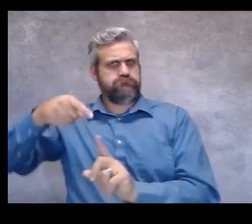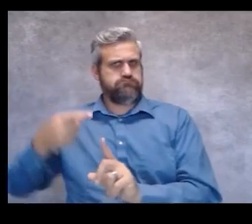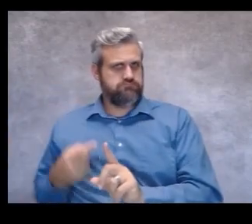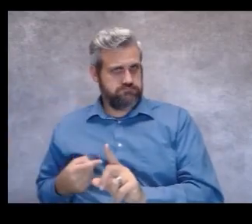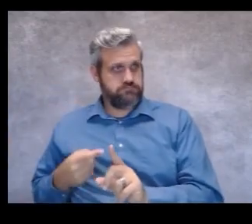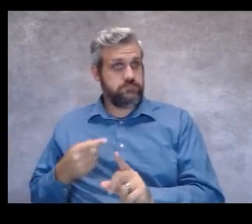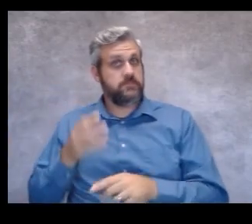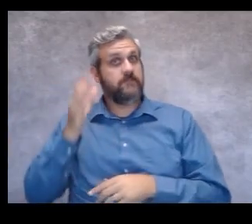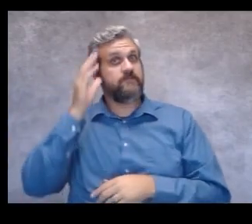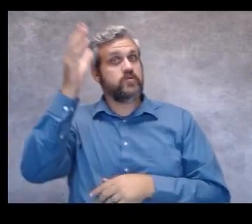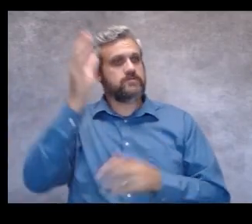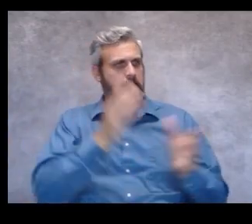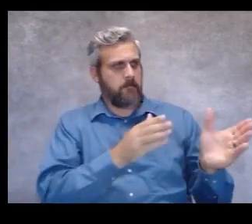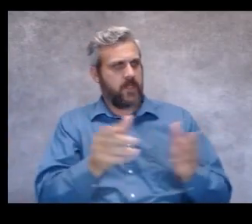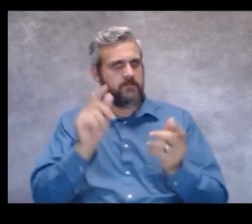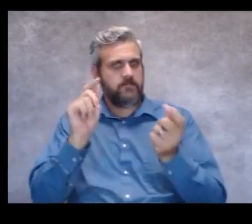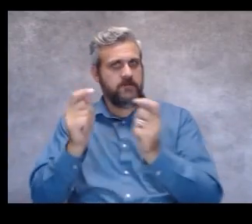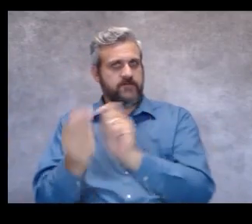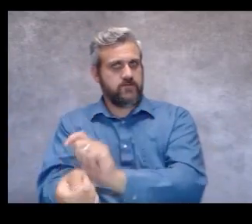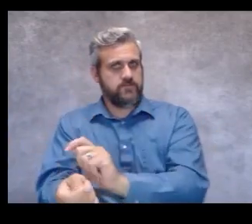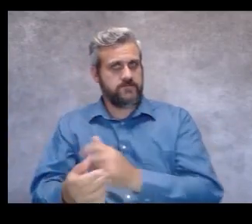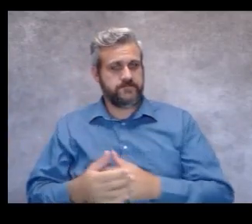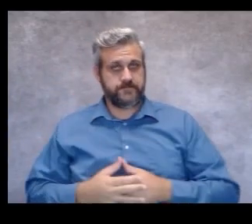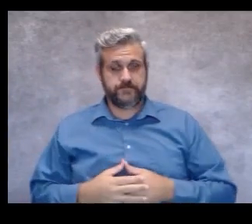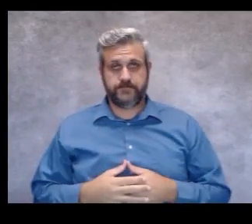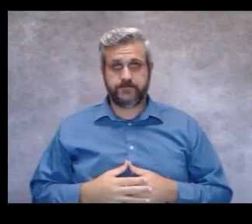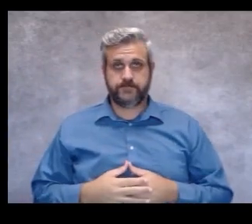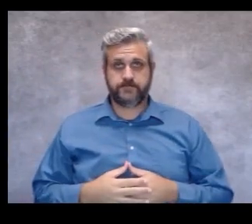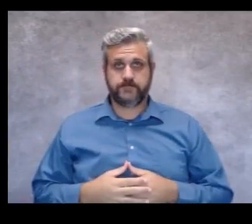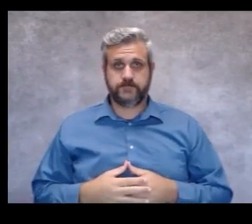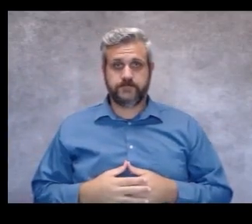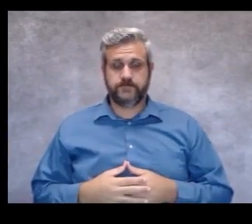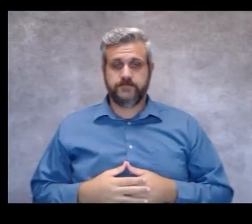to make future plans and modifications.